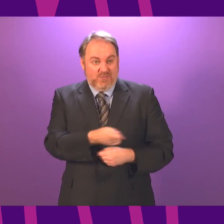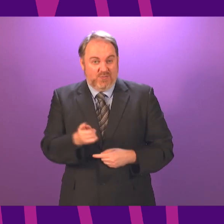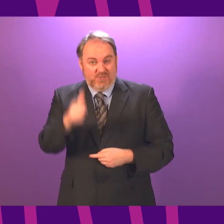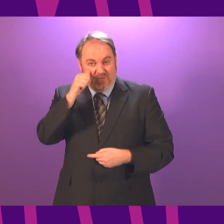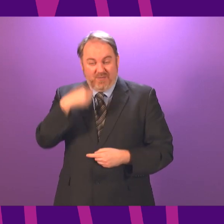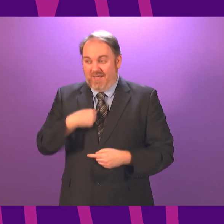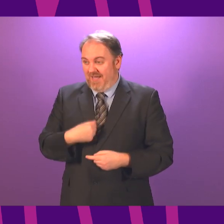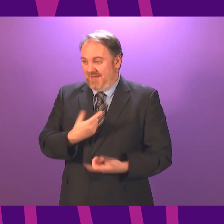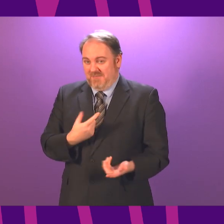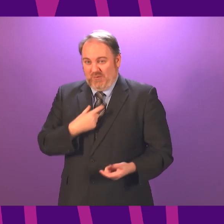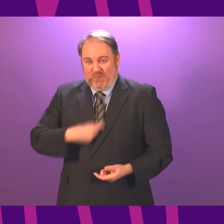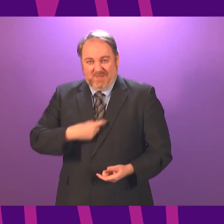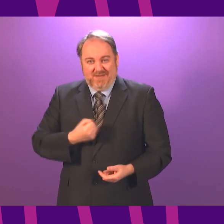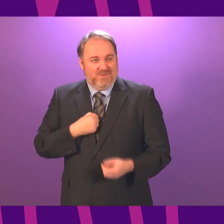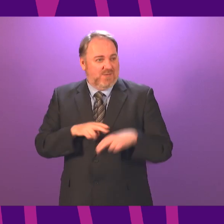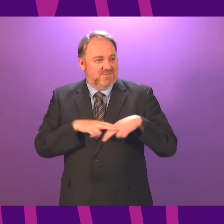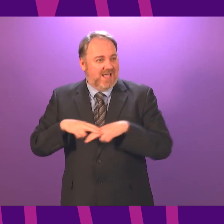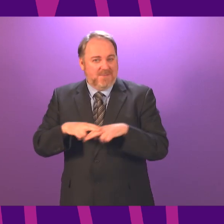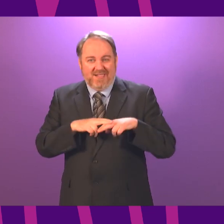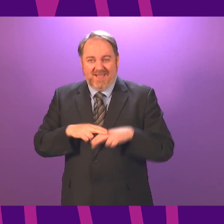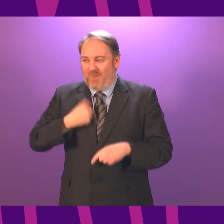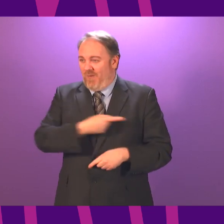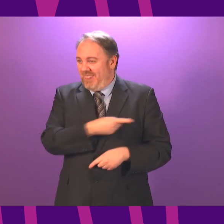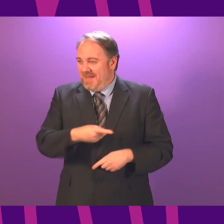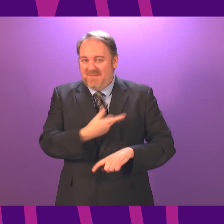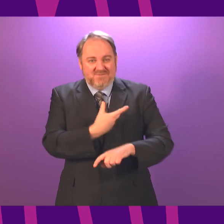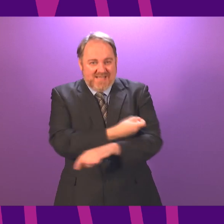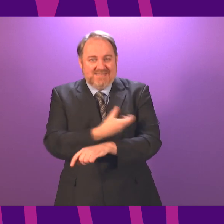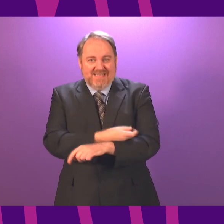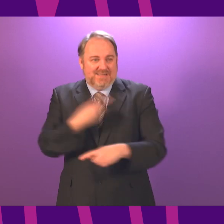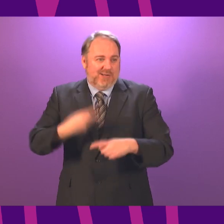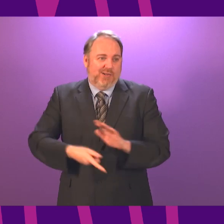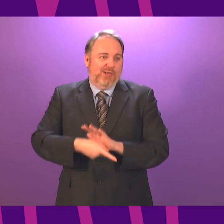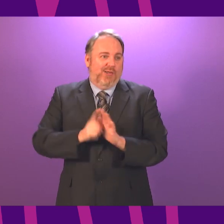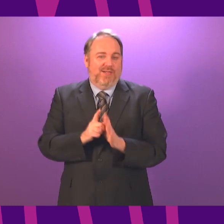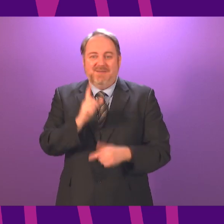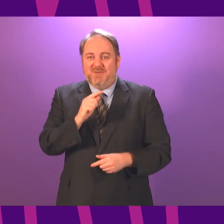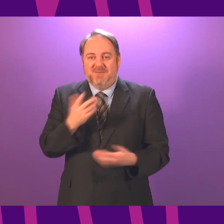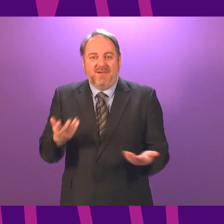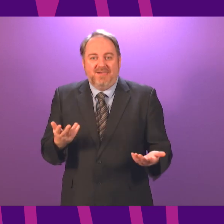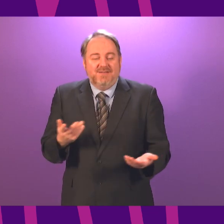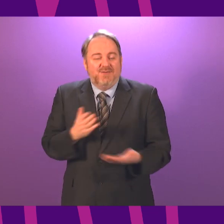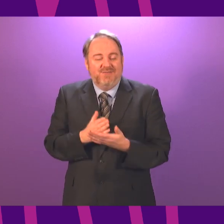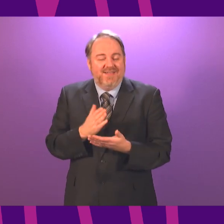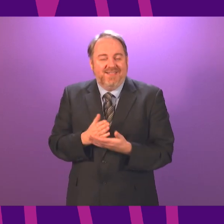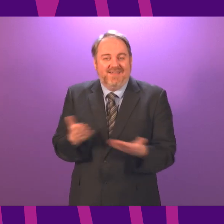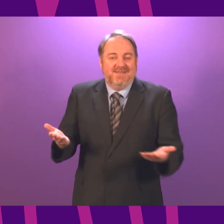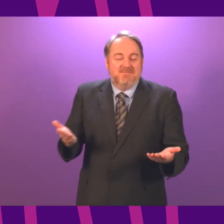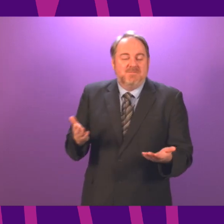loved ones of my own. I want them to be as vaccinated as quickly as possible. All of us want the programme to go well and as quickly as possible.